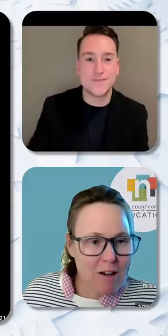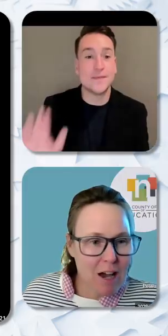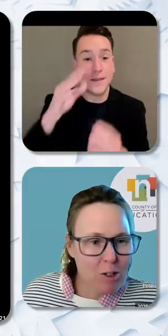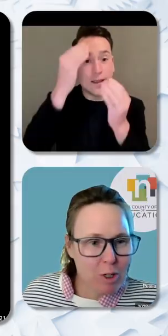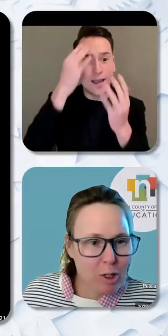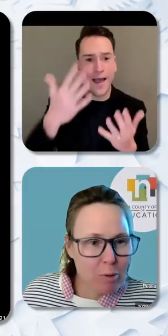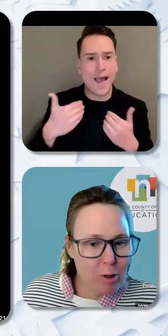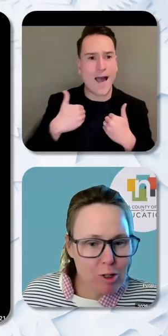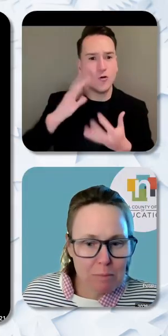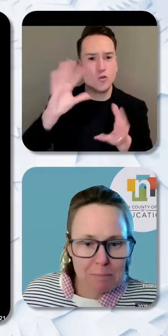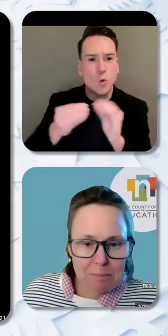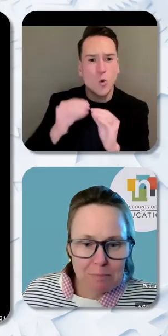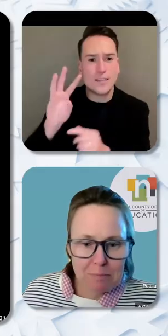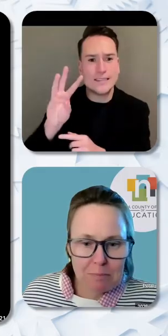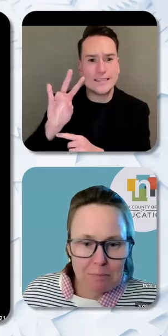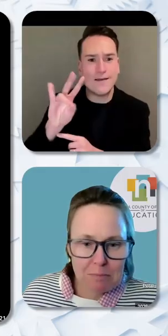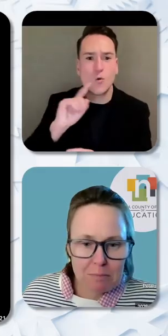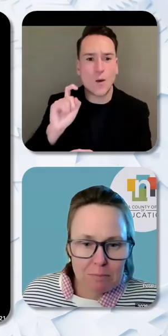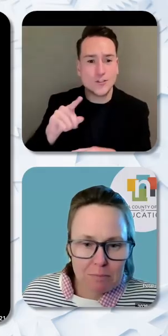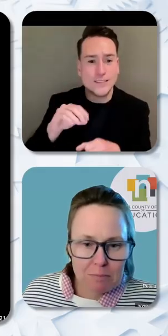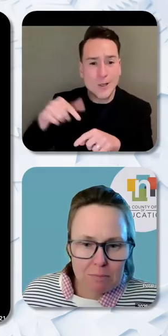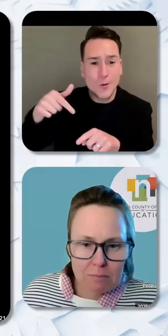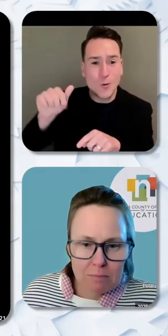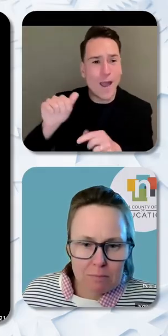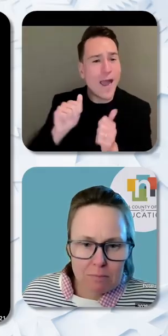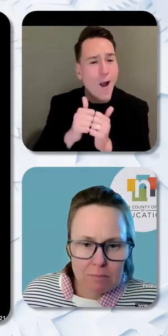Do you have… how do you want to approach?